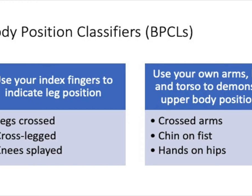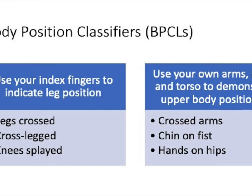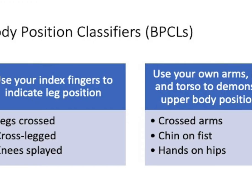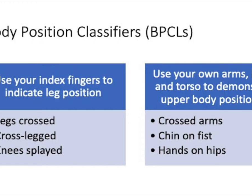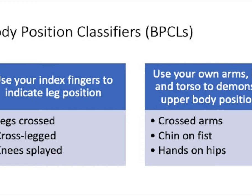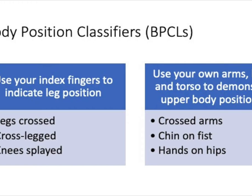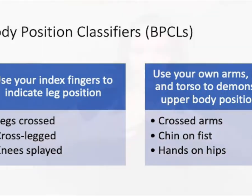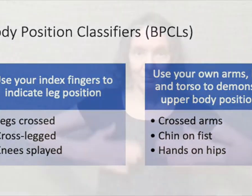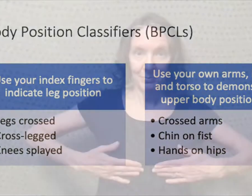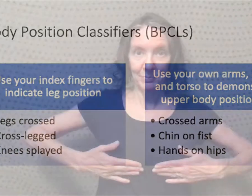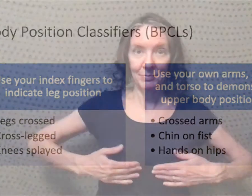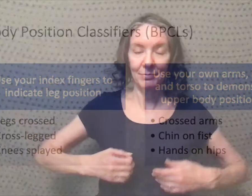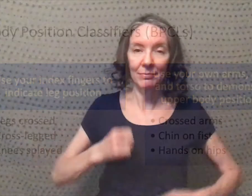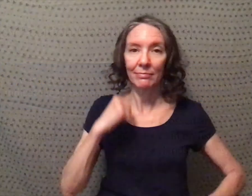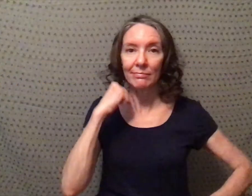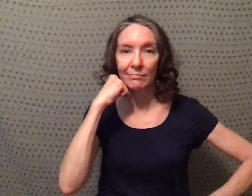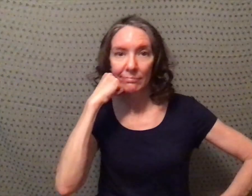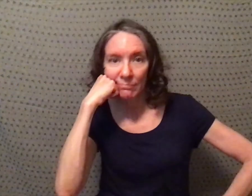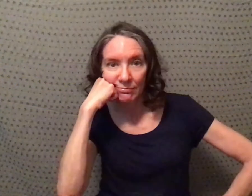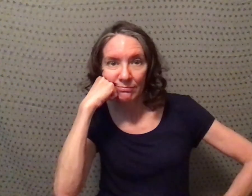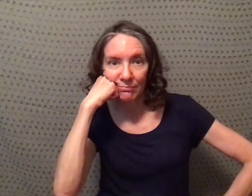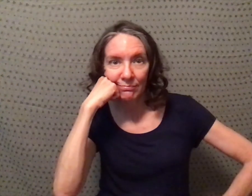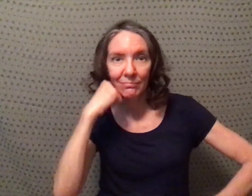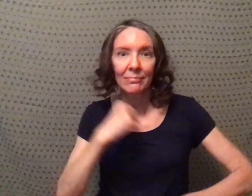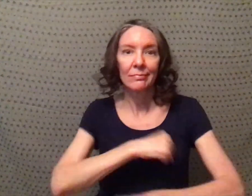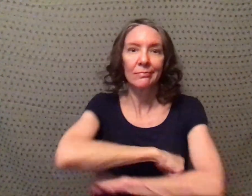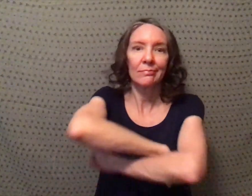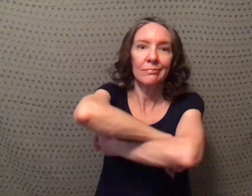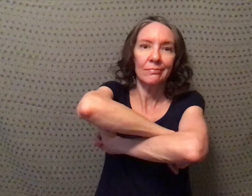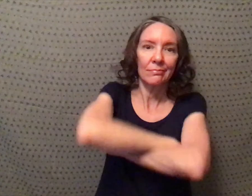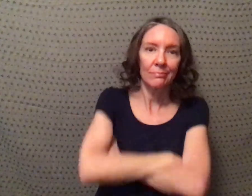For example/ is their chin resting on their fist?